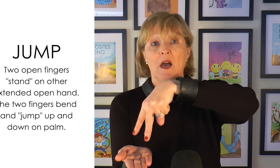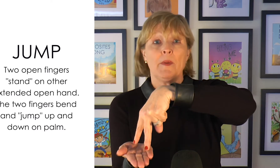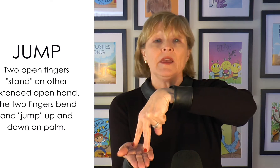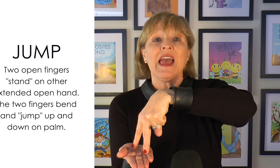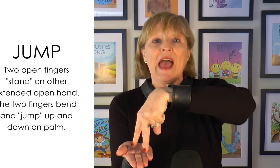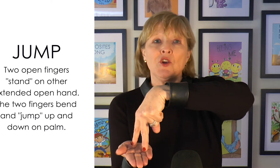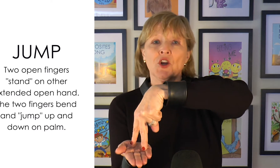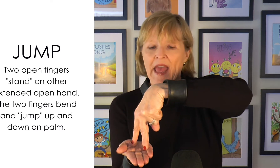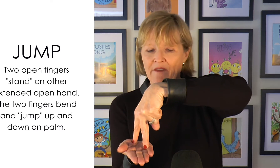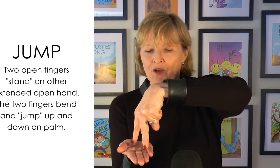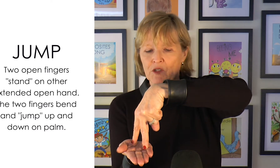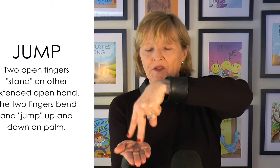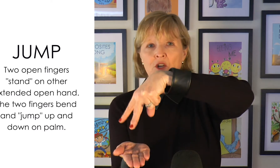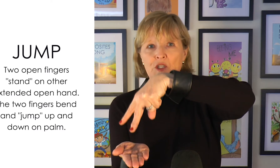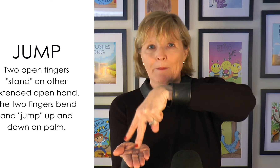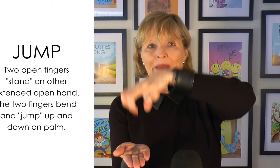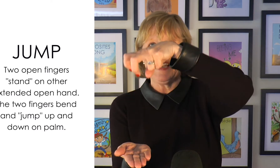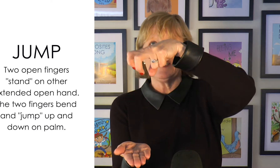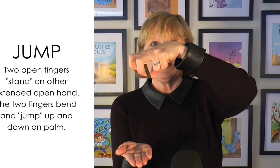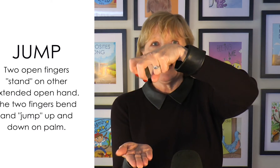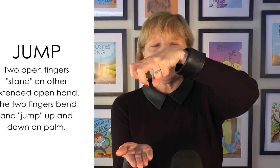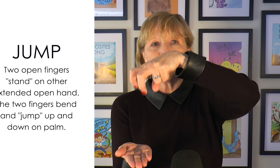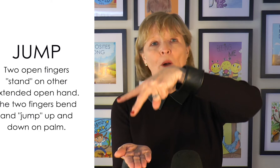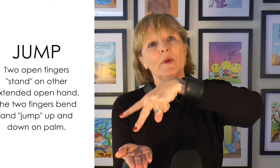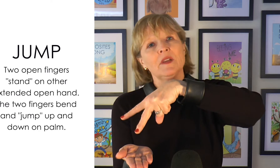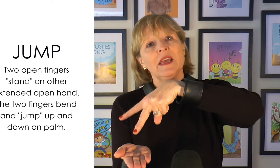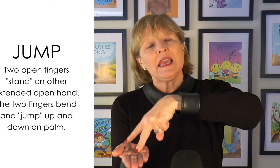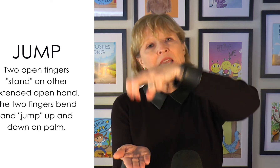up, and you're going to have those fingers bend and jump.